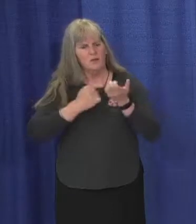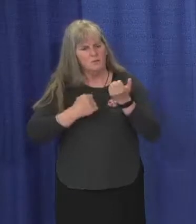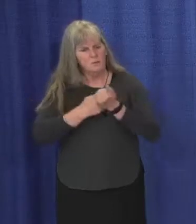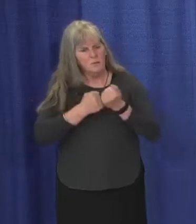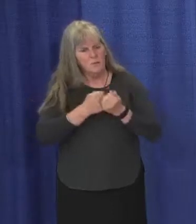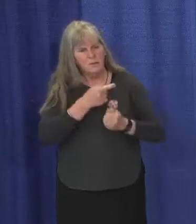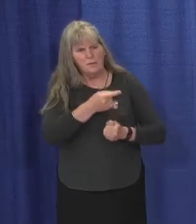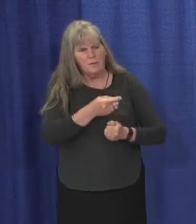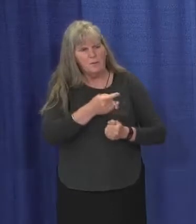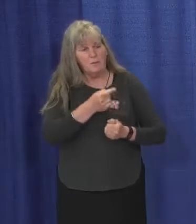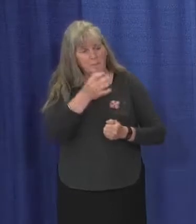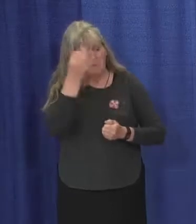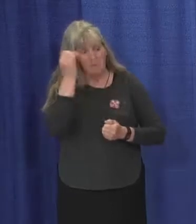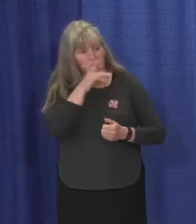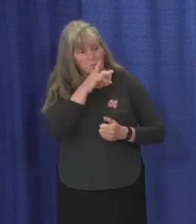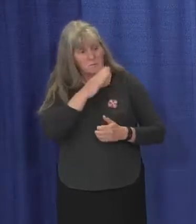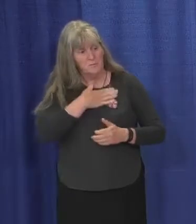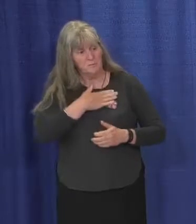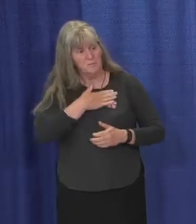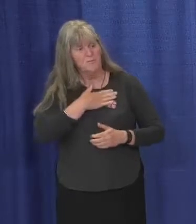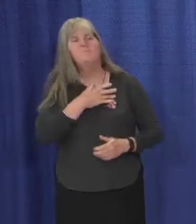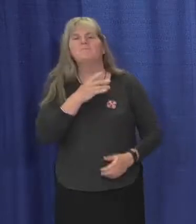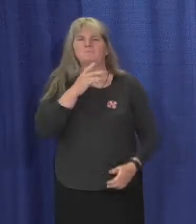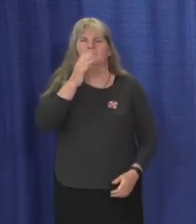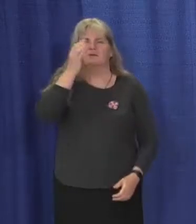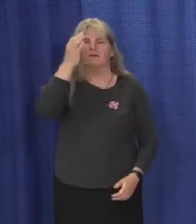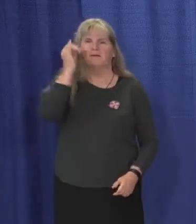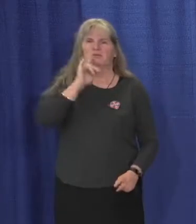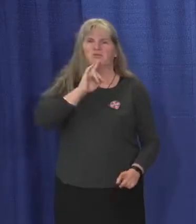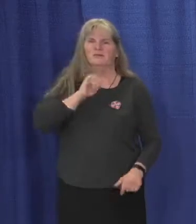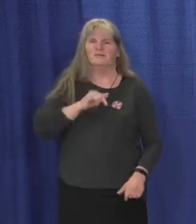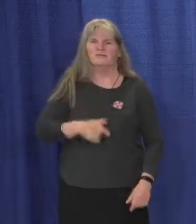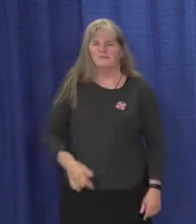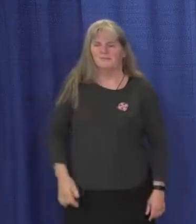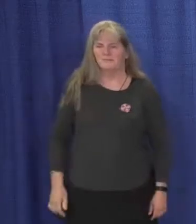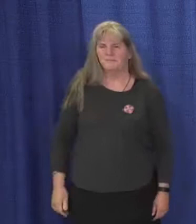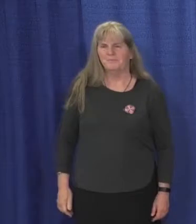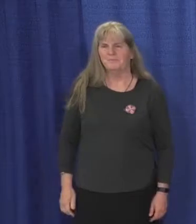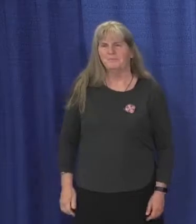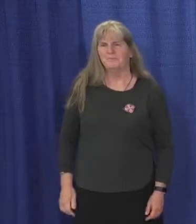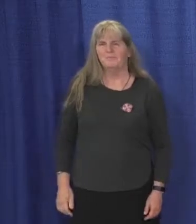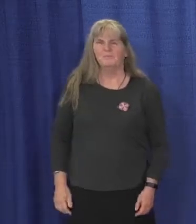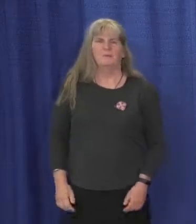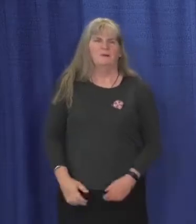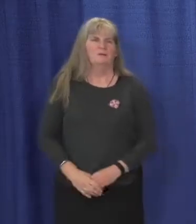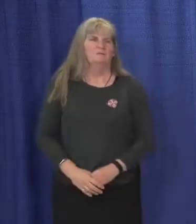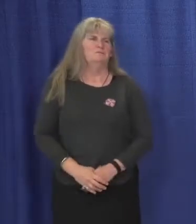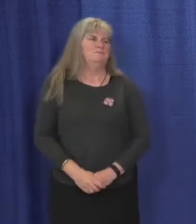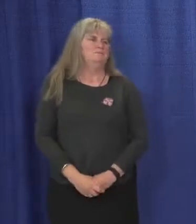this point? We --